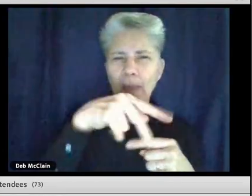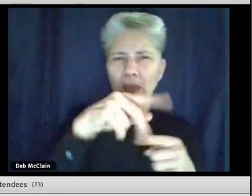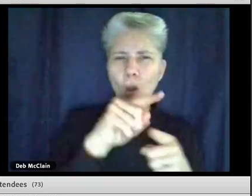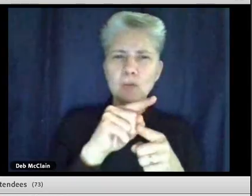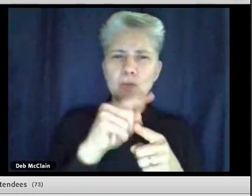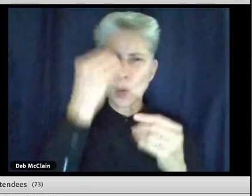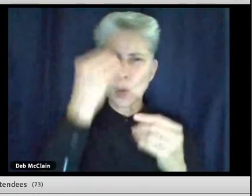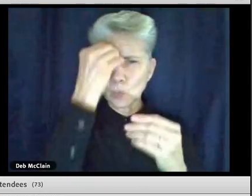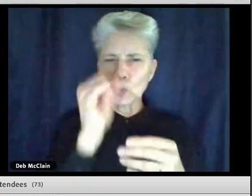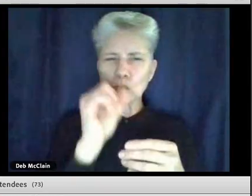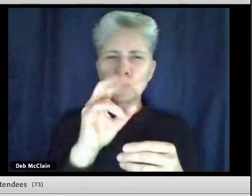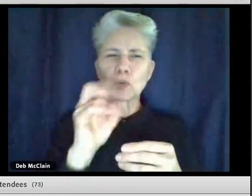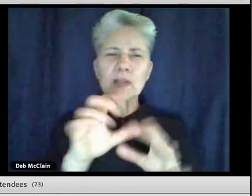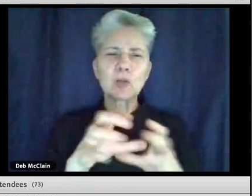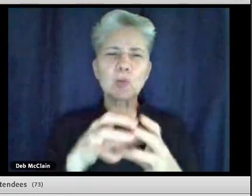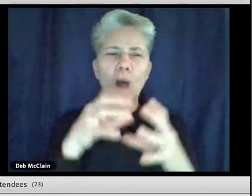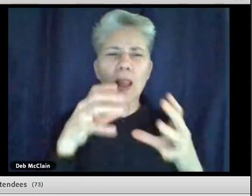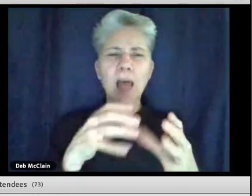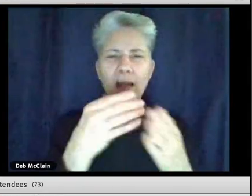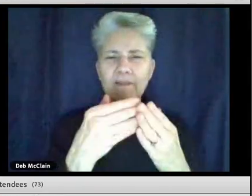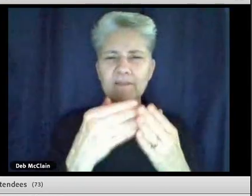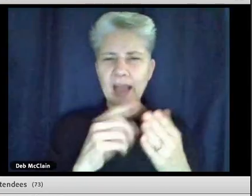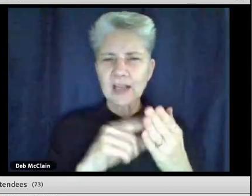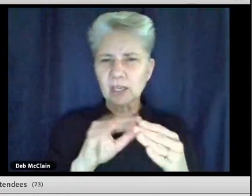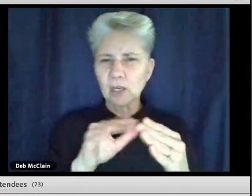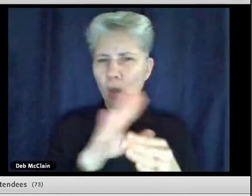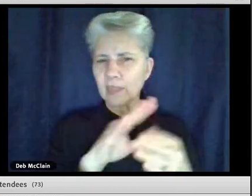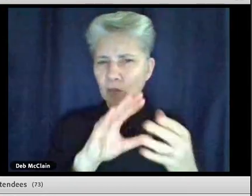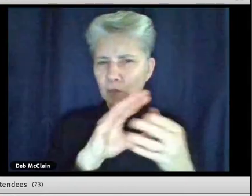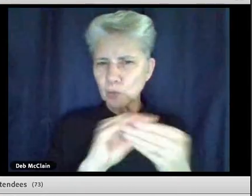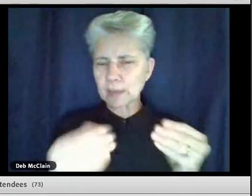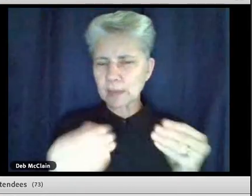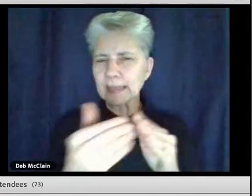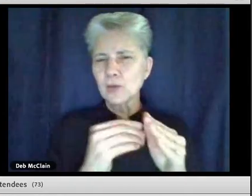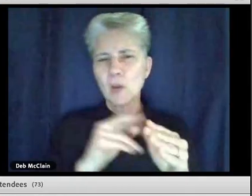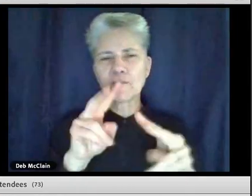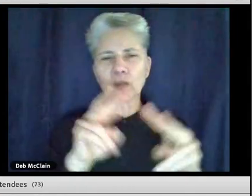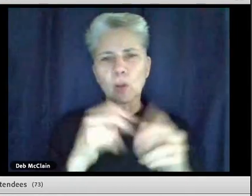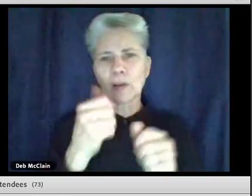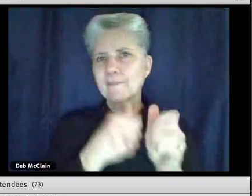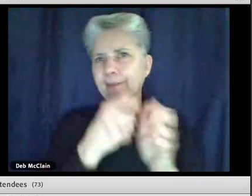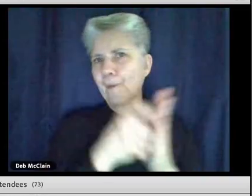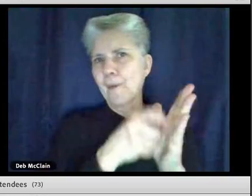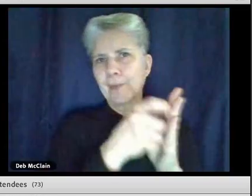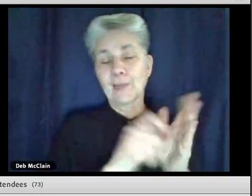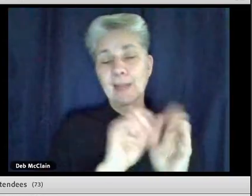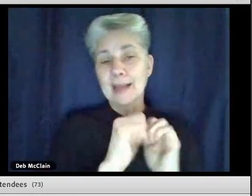and I wanted to show you AFP. They're also a news source, and they do a lot of fact-checking on their stories.